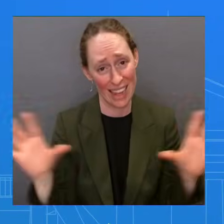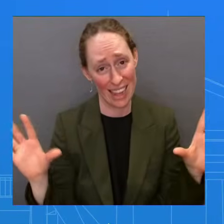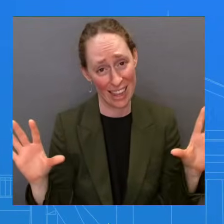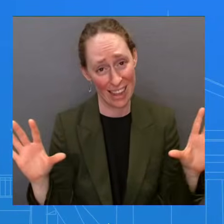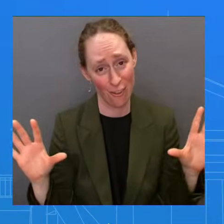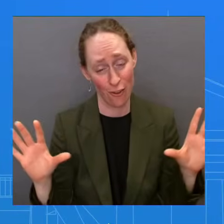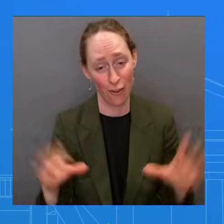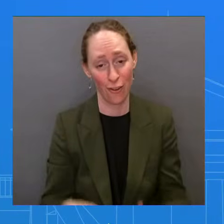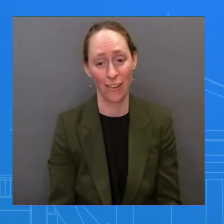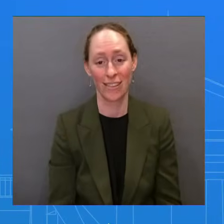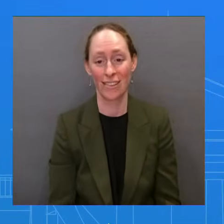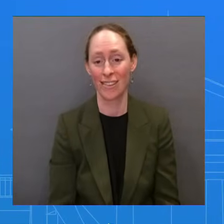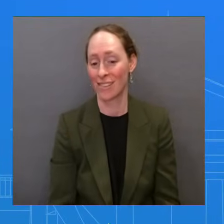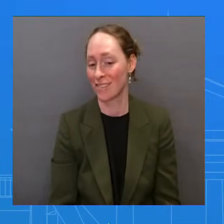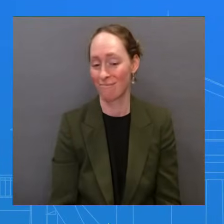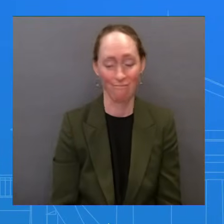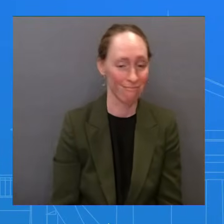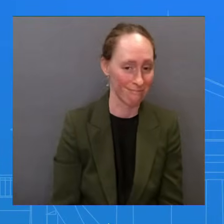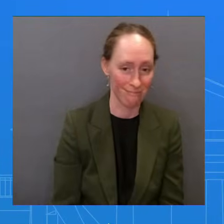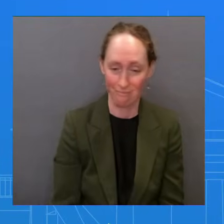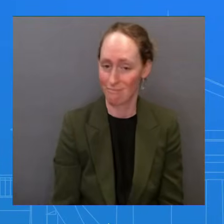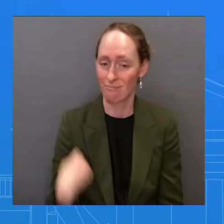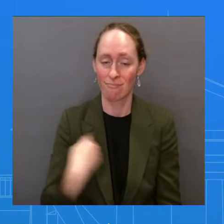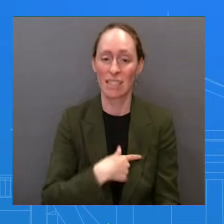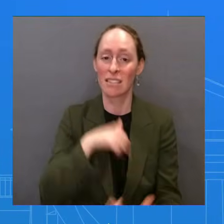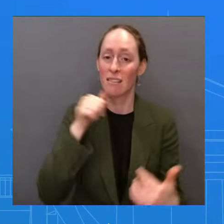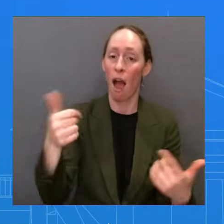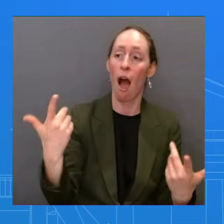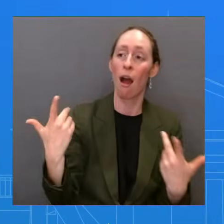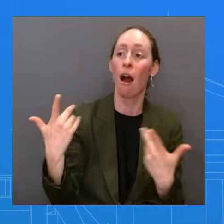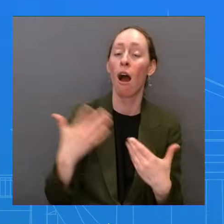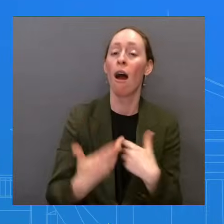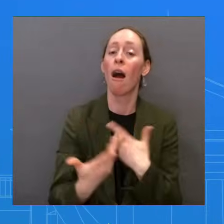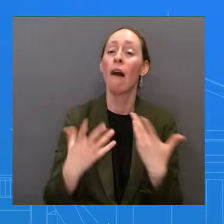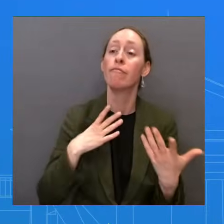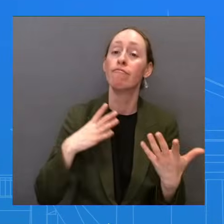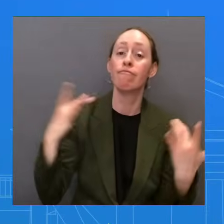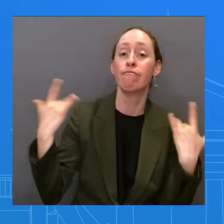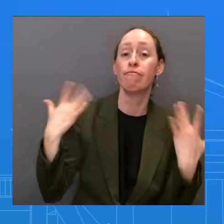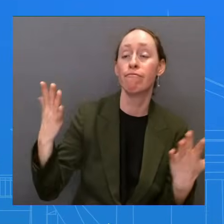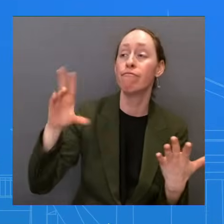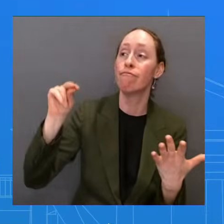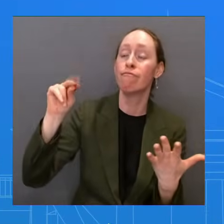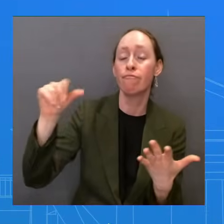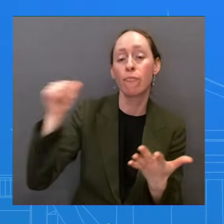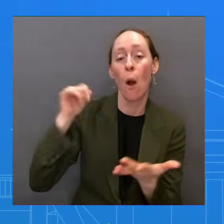And what's different here? What is different here? They were able to do it with -- Democrats and Republicans